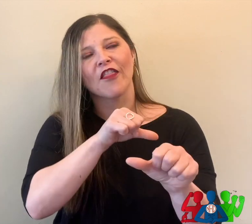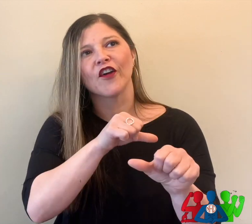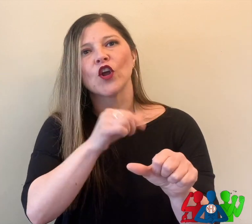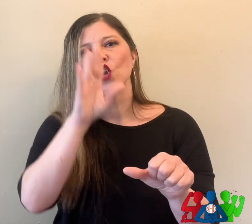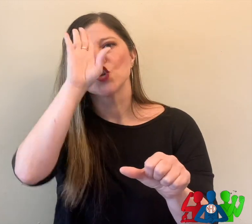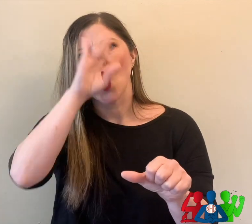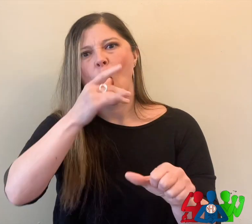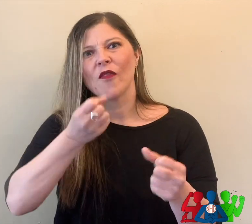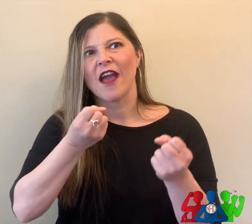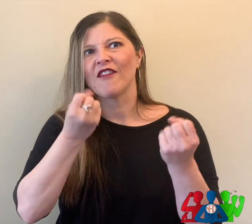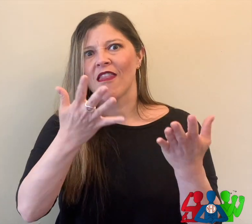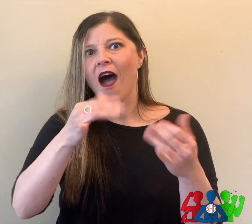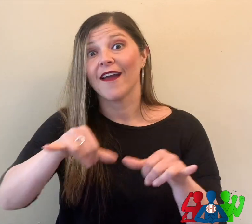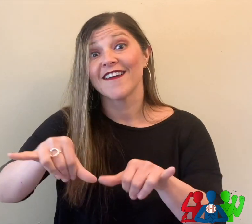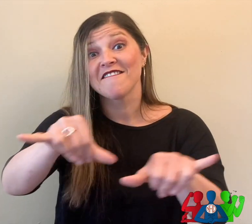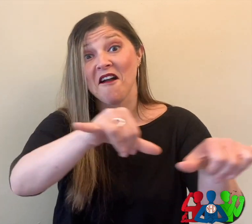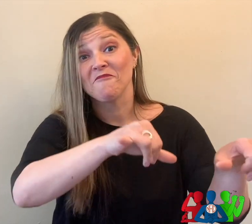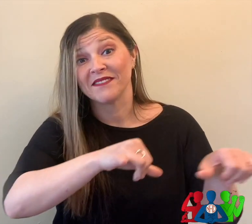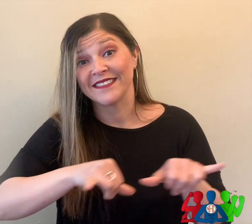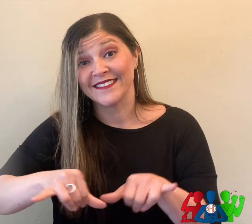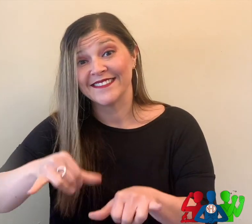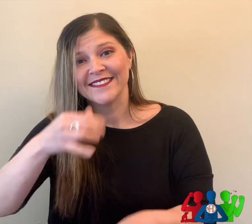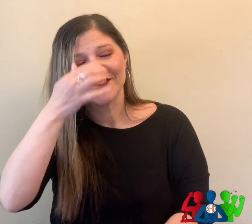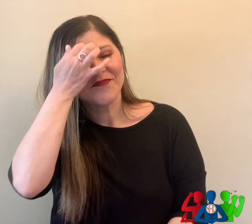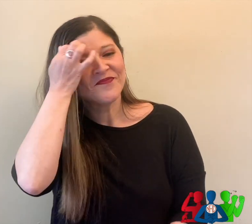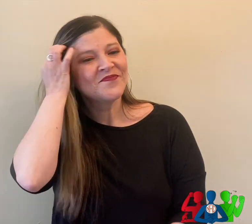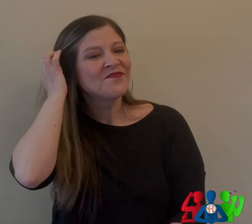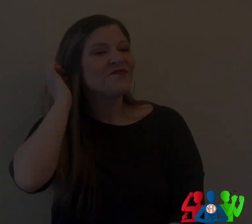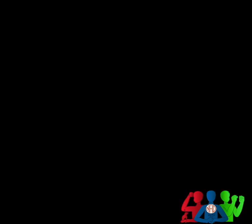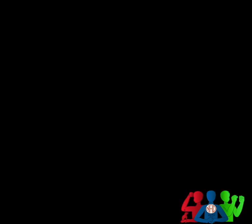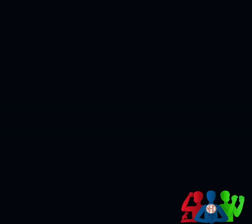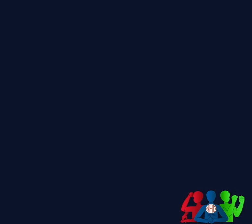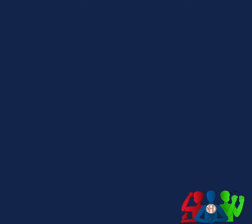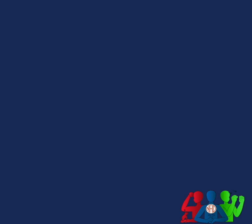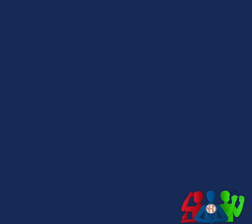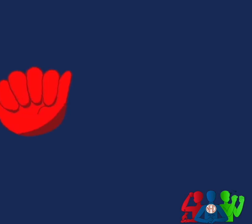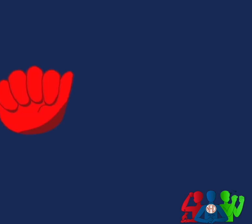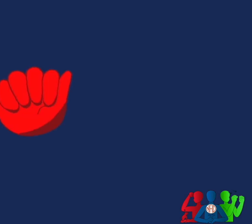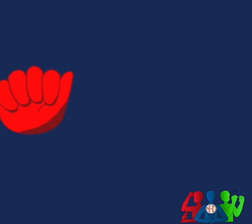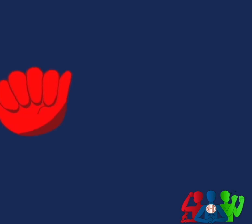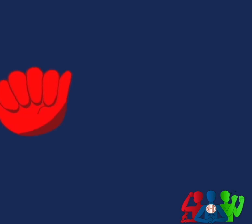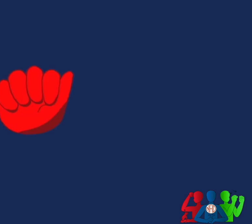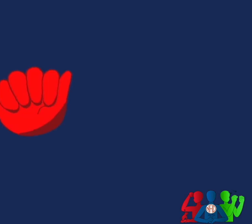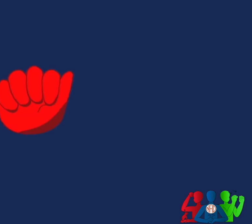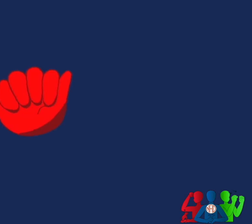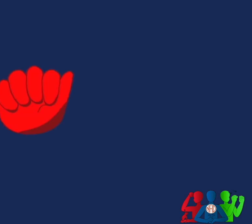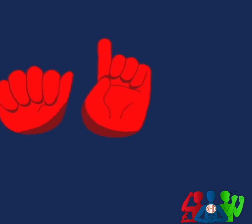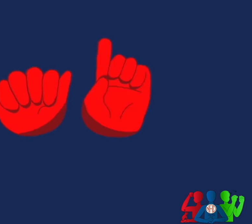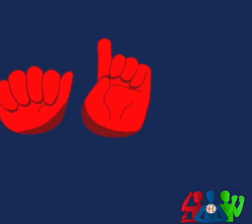group, which is a great way for them to make connections and to find commonalities.